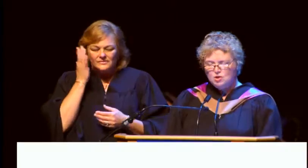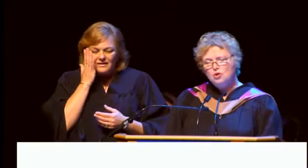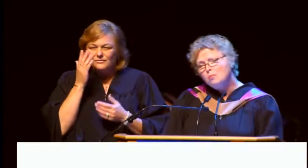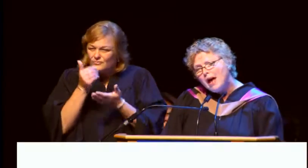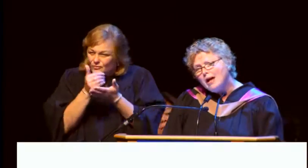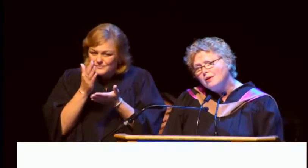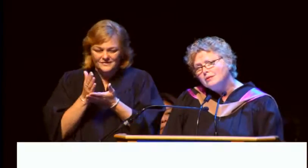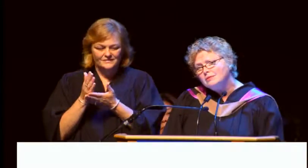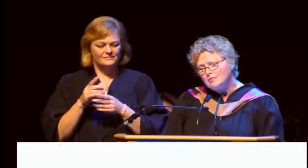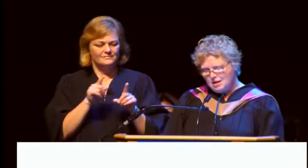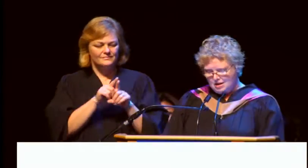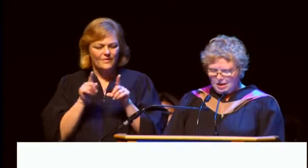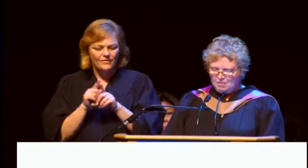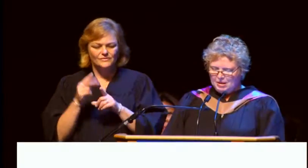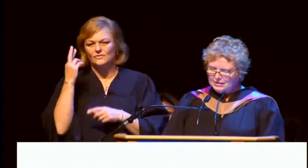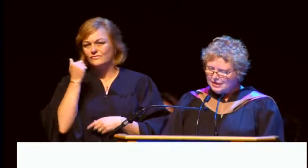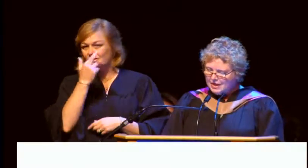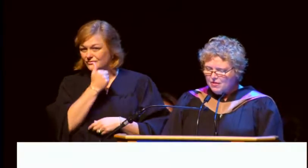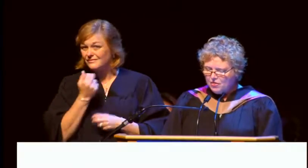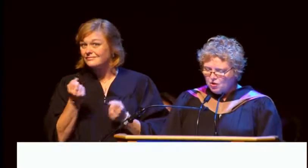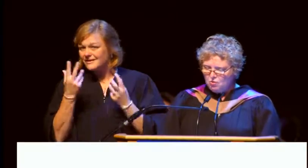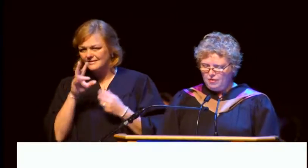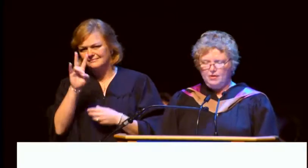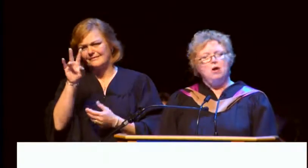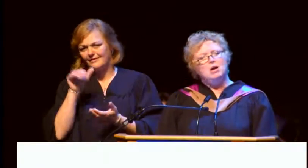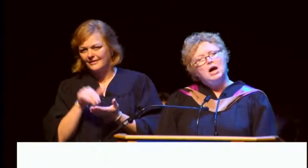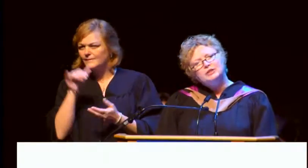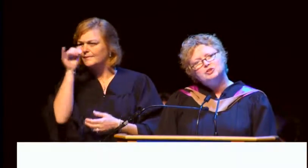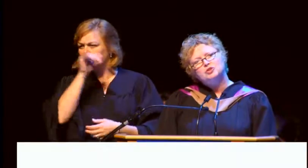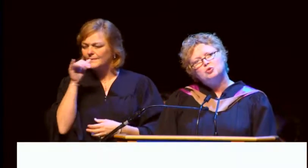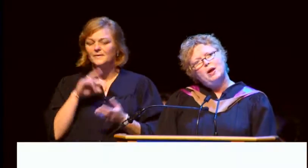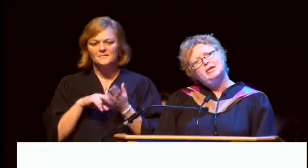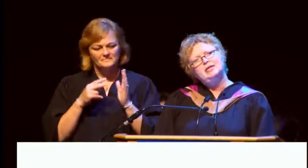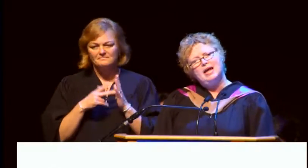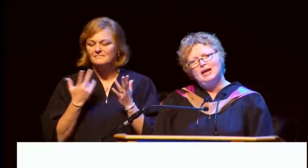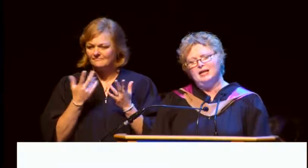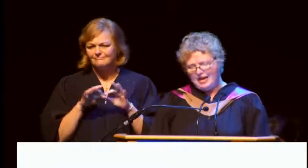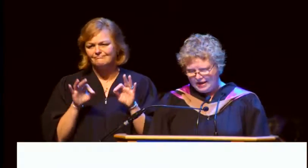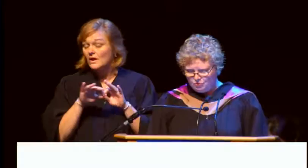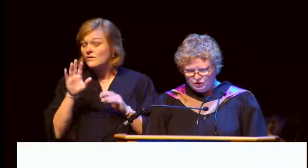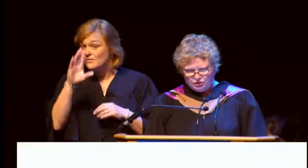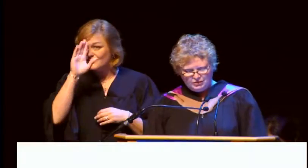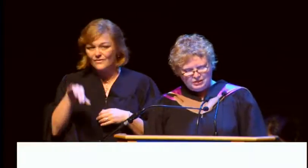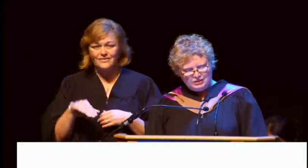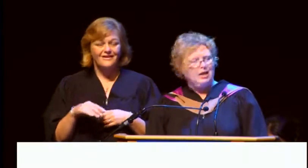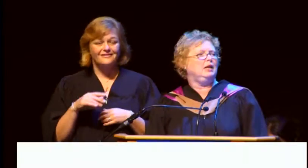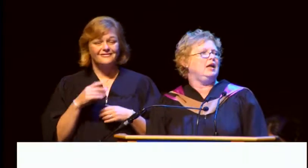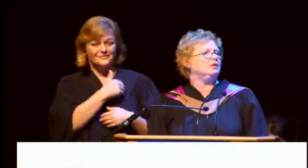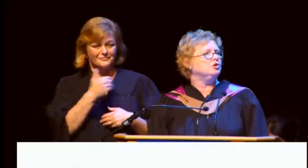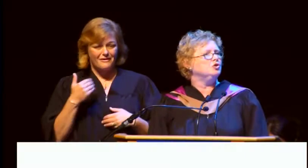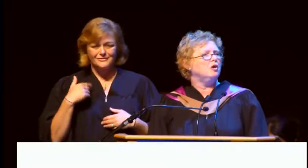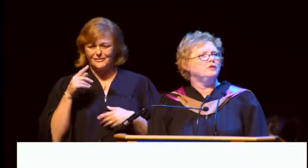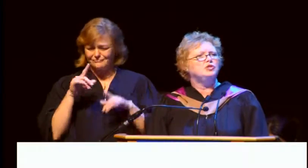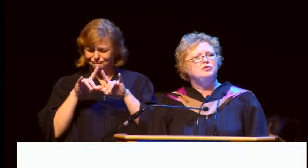YOU MATTER BECAUSE EVEN THOUGH THERE ARE 128 LANGUAGES AND DIALECTS HEARD ON THE STREETS